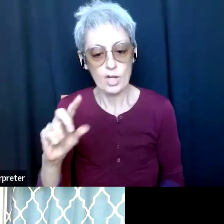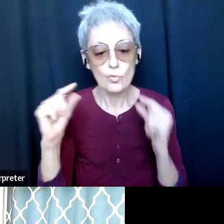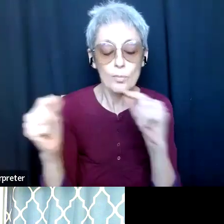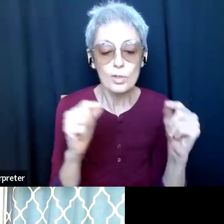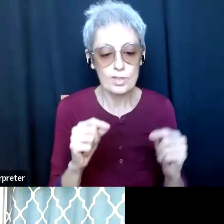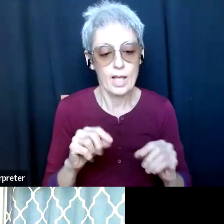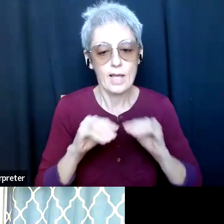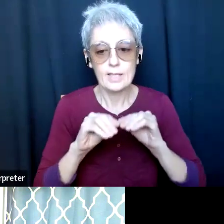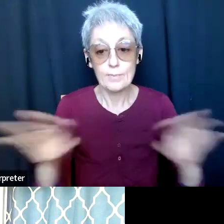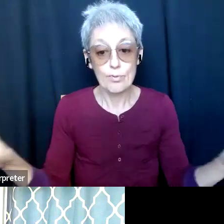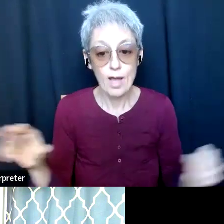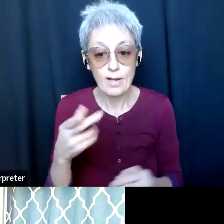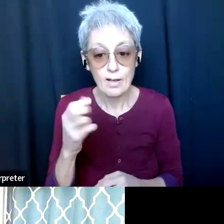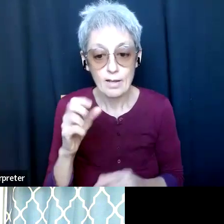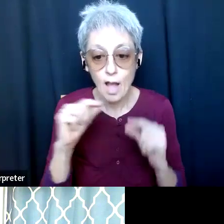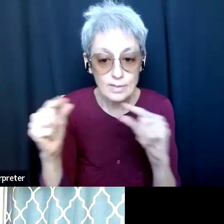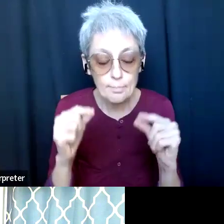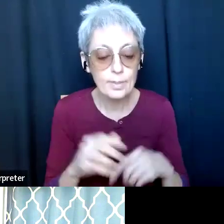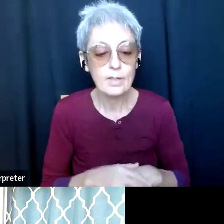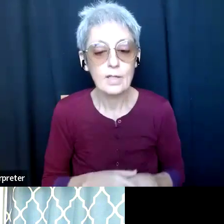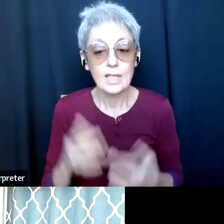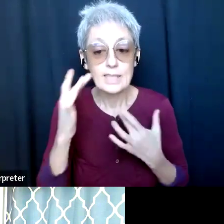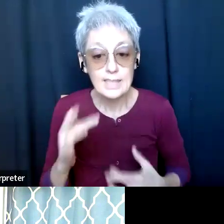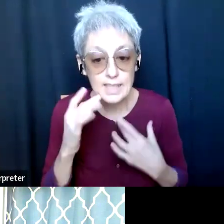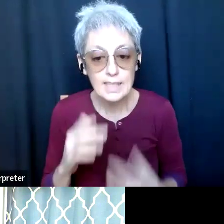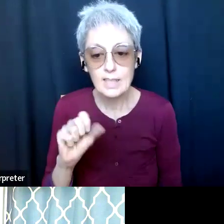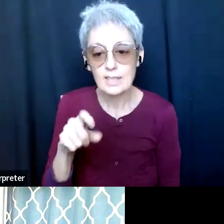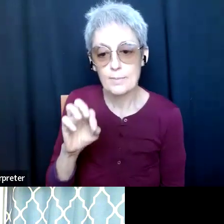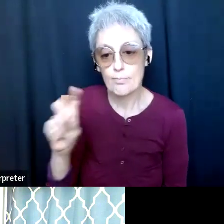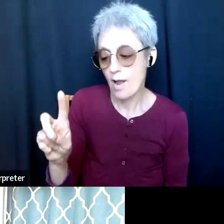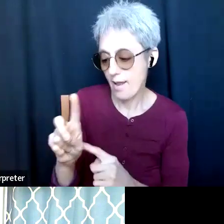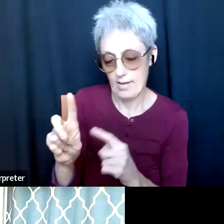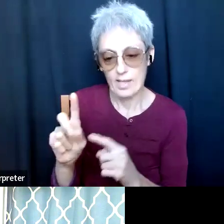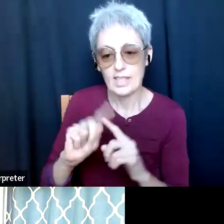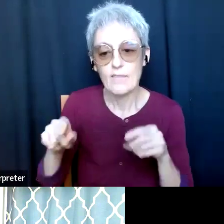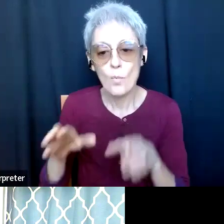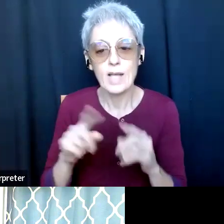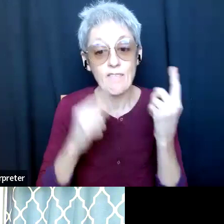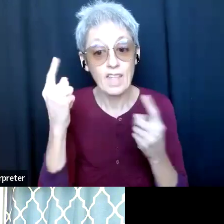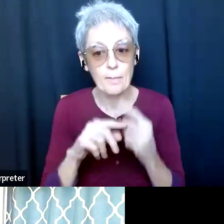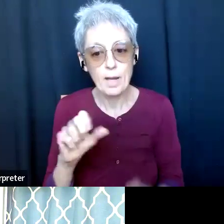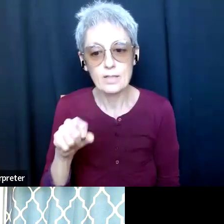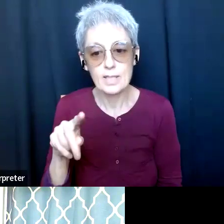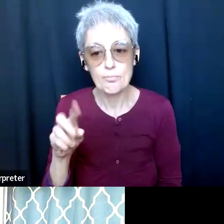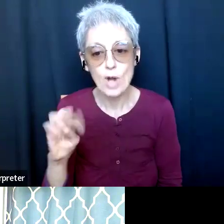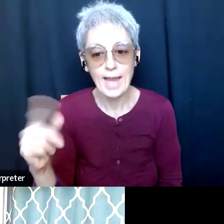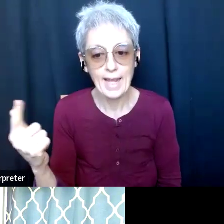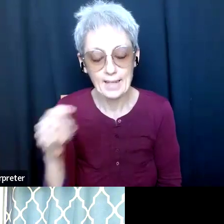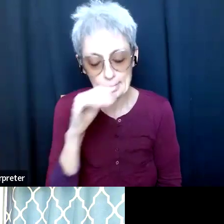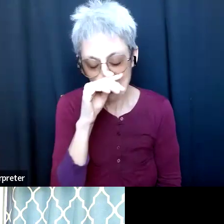So I would not be surprised, for example, if in future we move into a paradigm